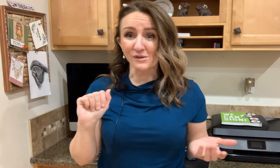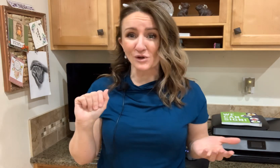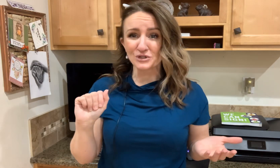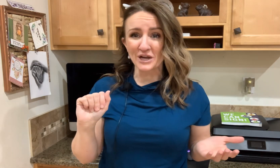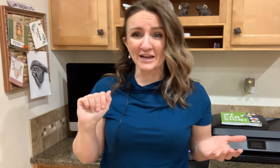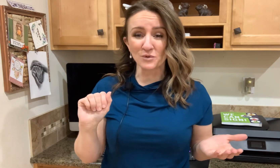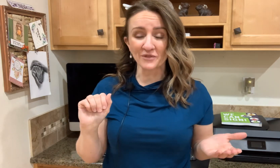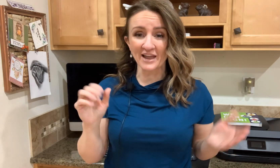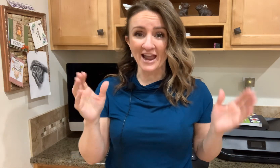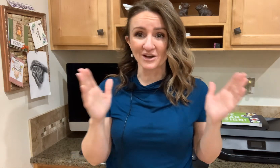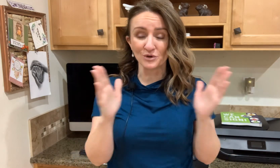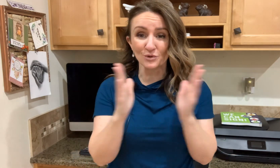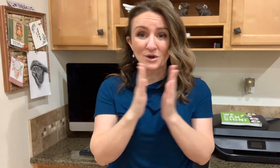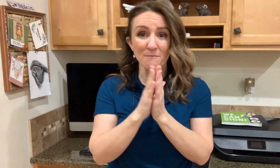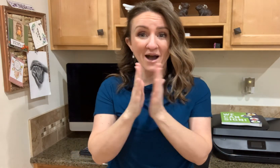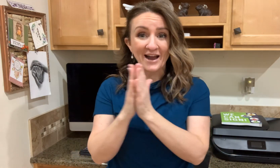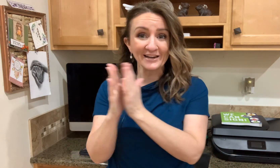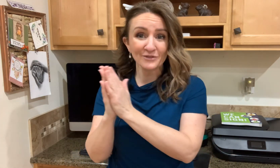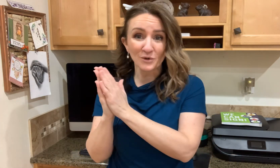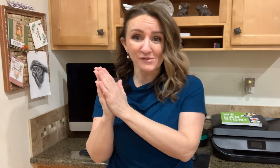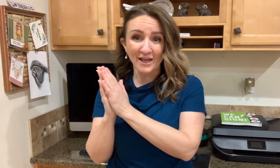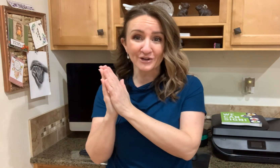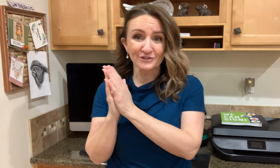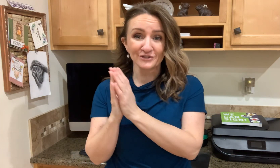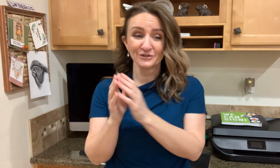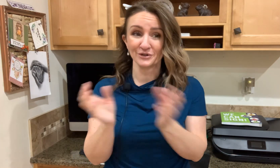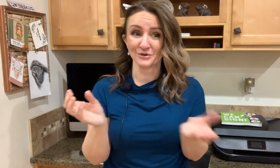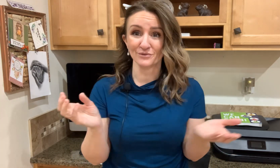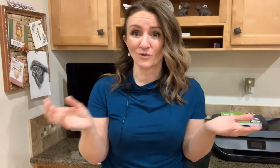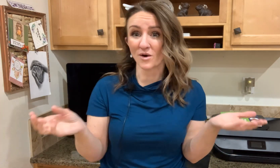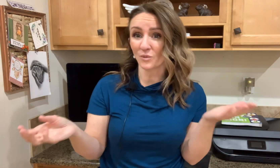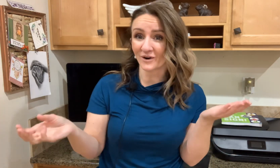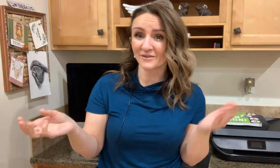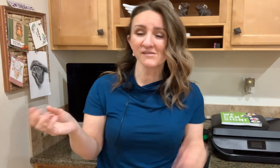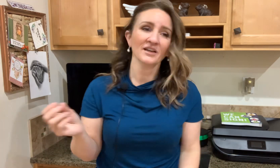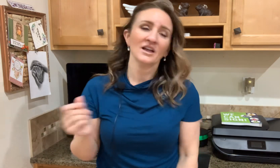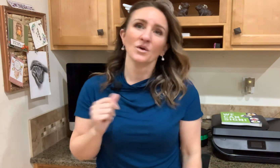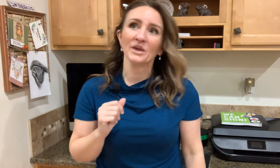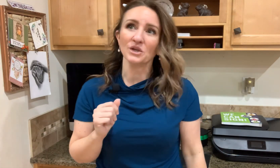associated with it, and you combine those letters to form words. We use